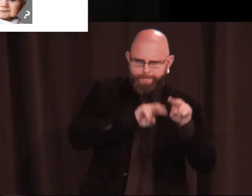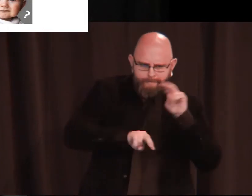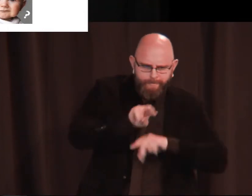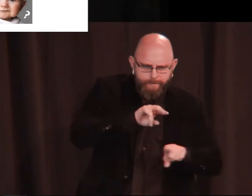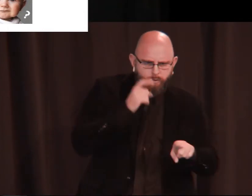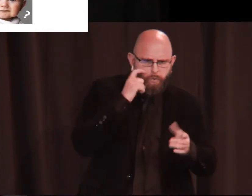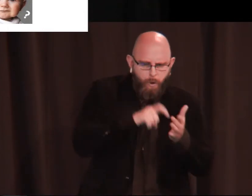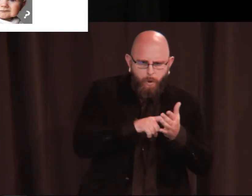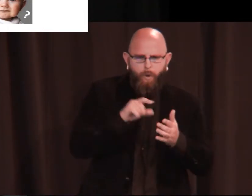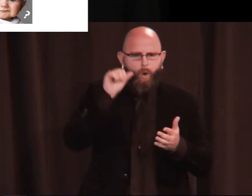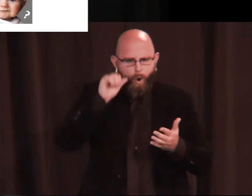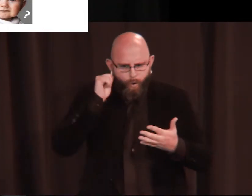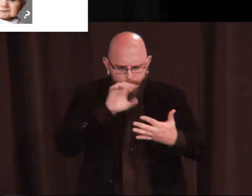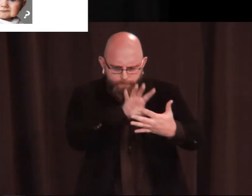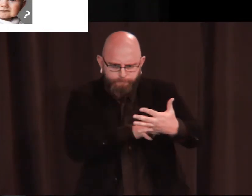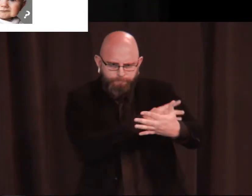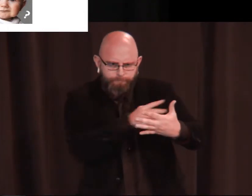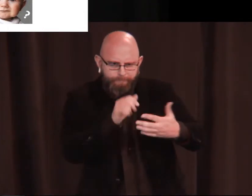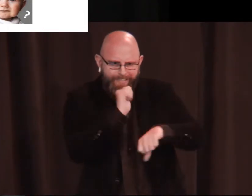as a predictor of success.